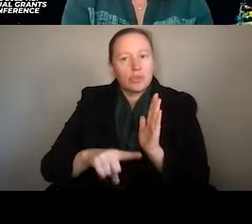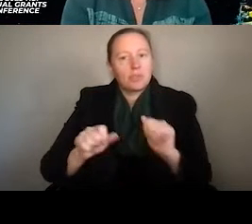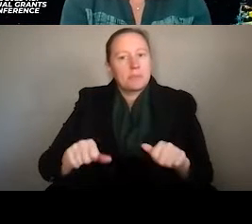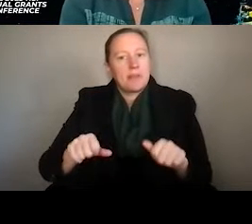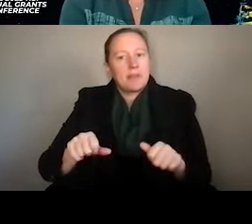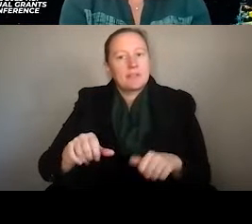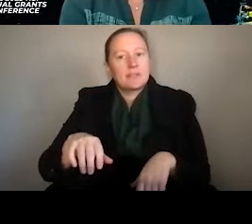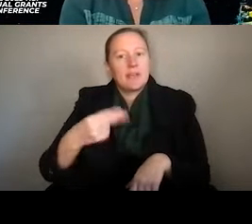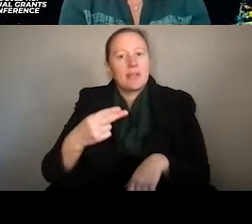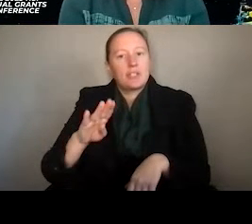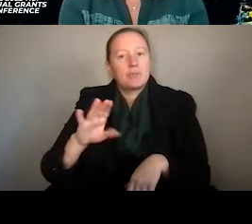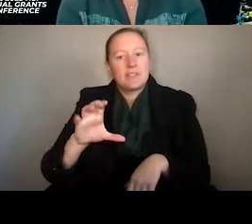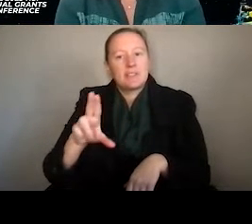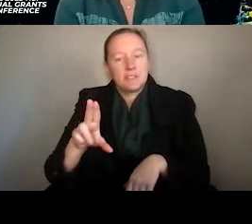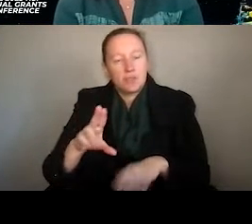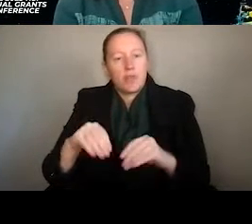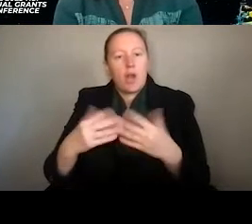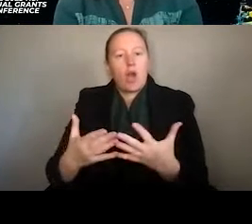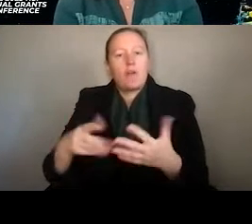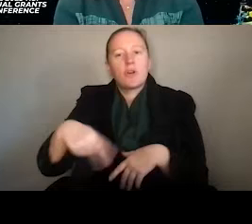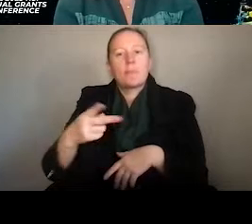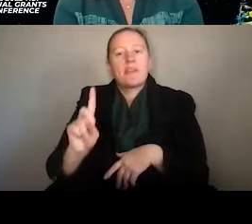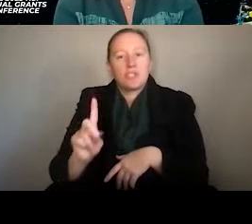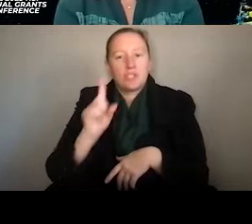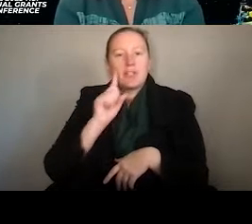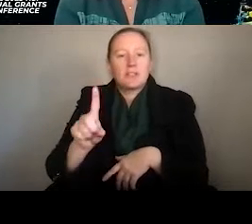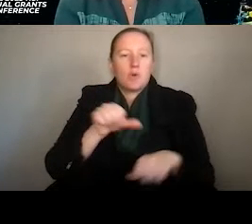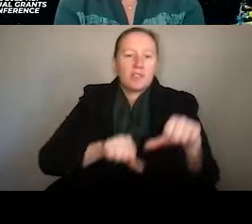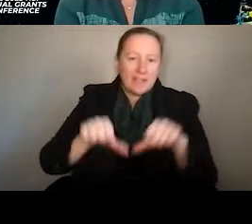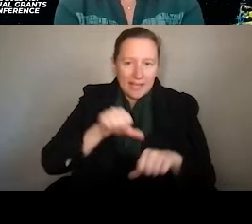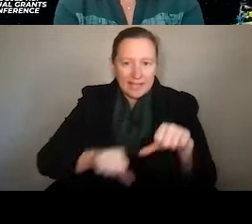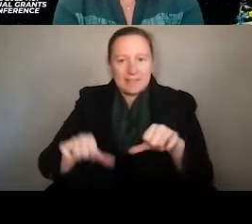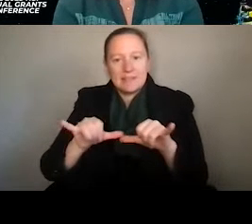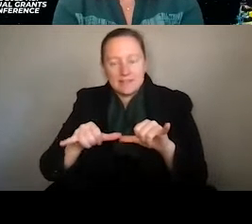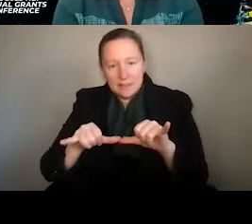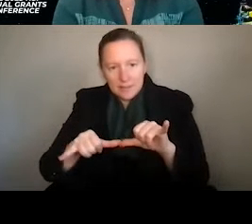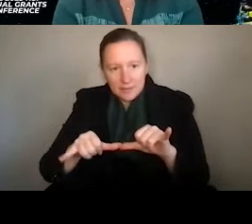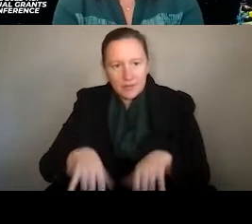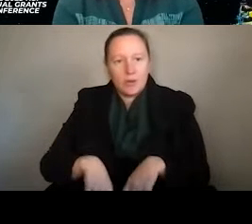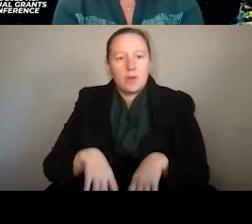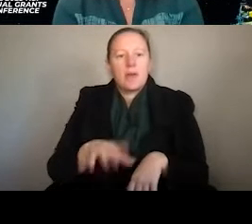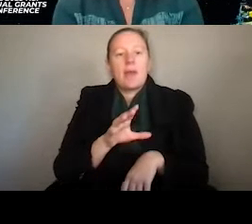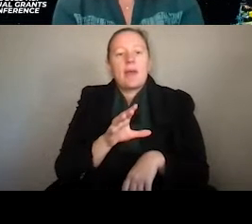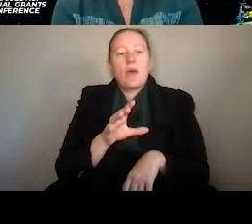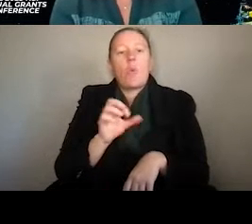doctoral degrees in science and engineering disciplines. CREST for Doctoral Research Fellowship award provide